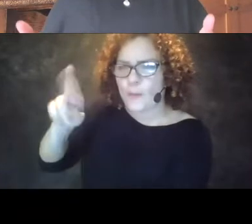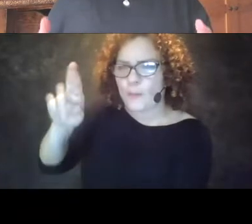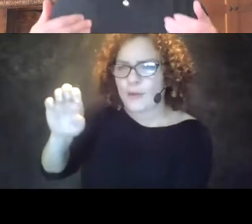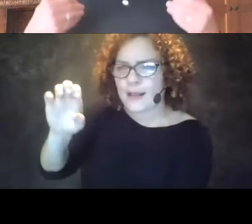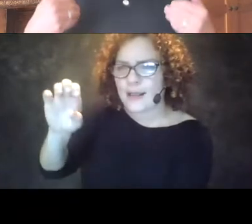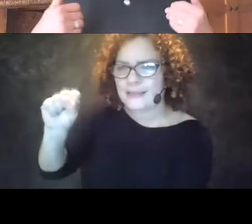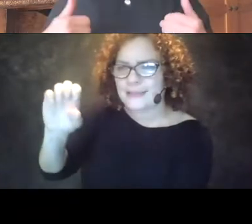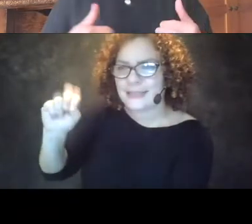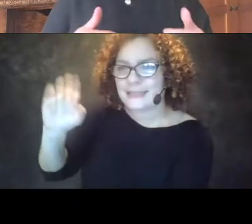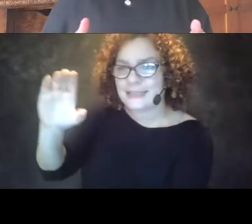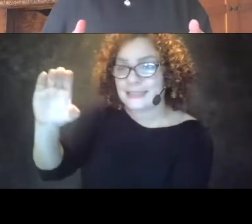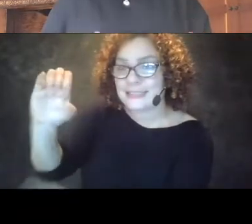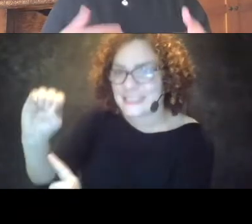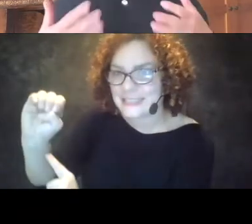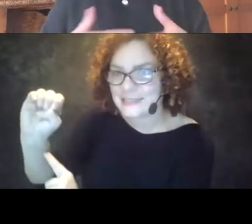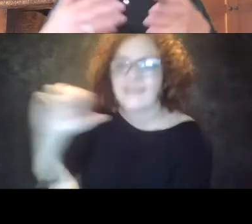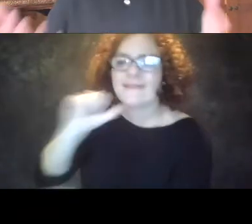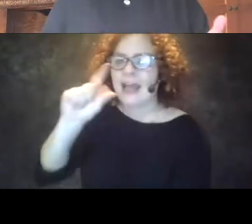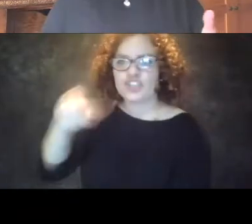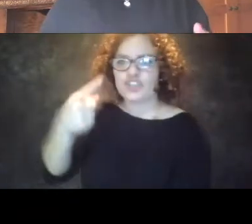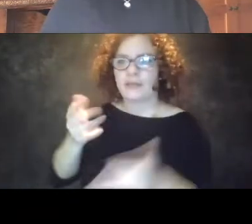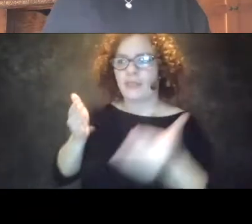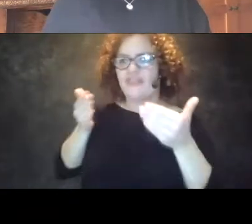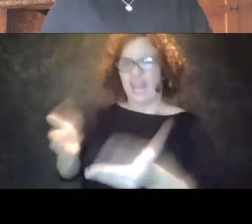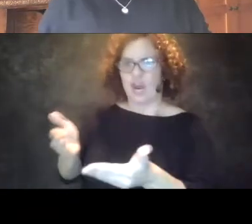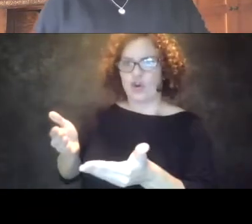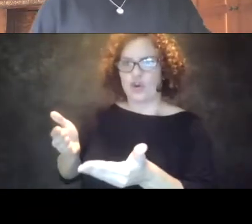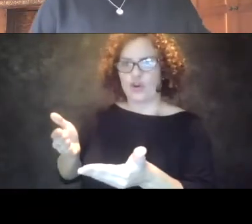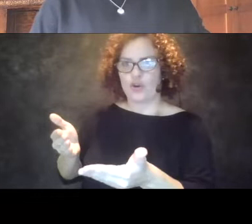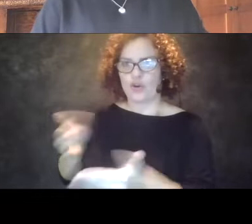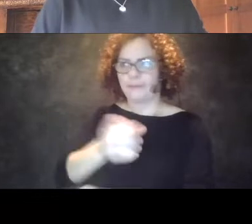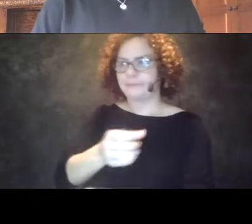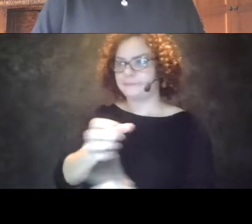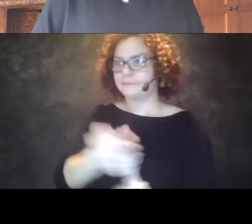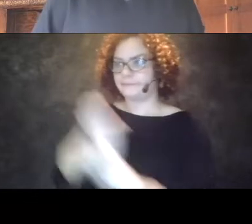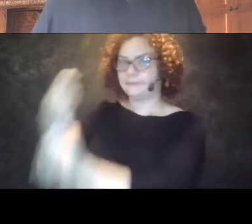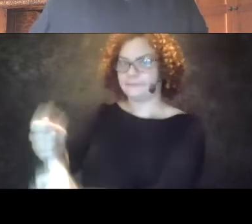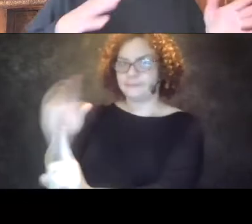and being seen as an equal member and developing those social connections. And the difference